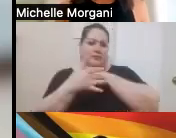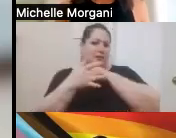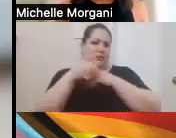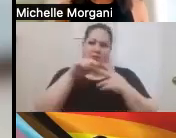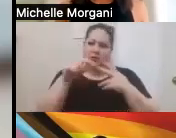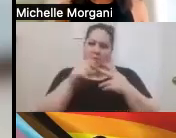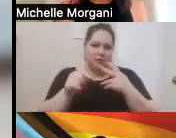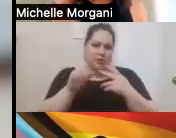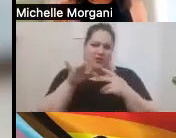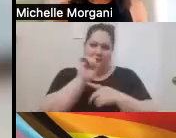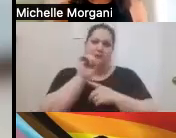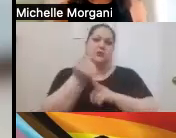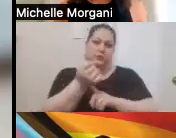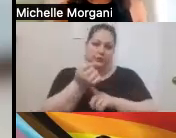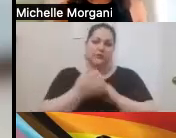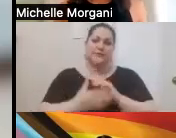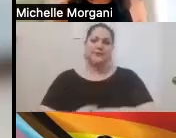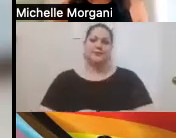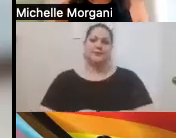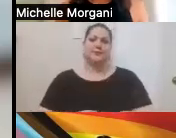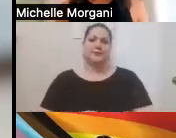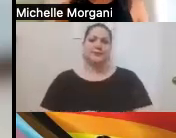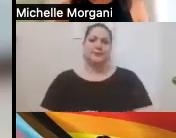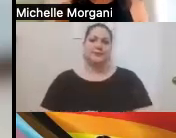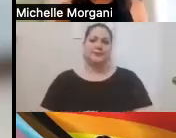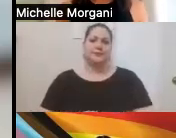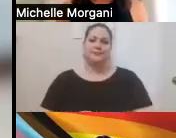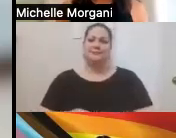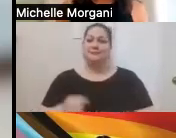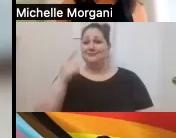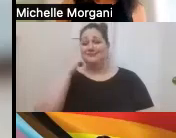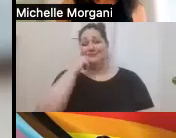So I think that there's just, there would probably be another, a whole other layer to that assessment.